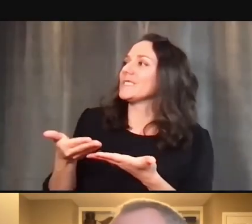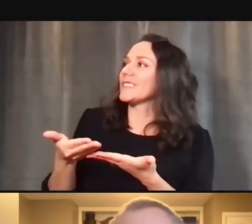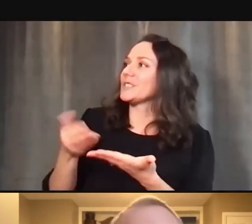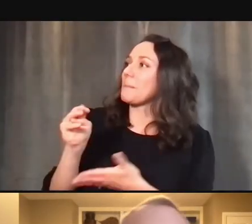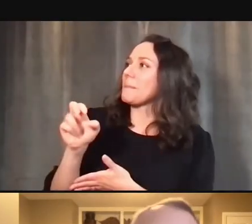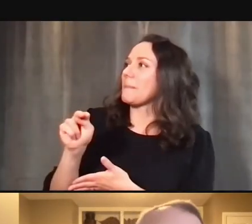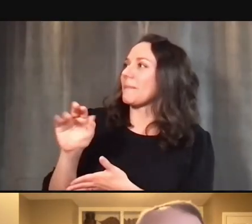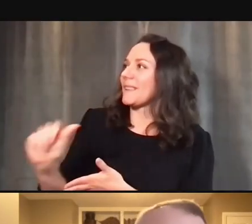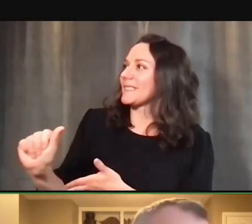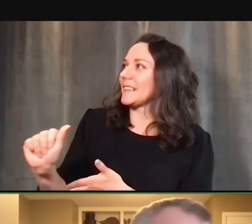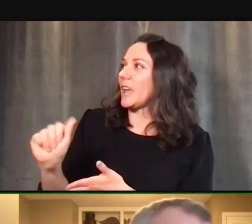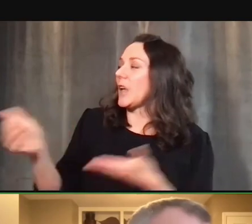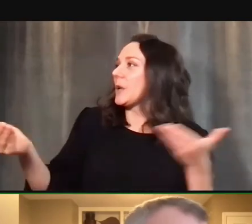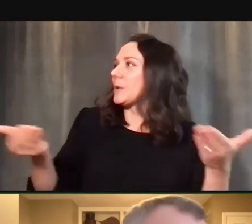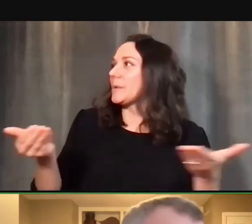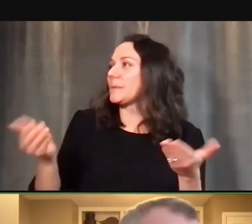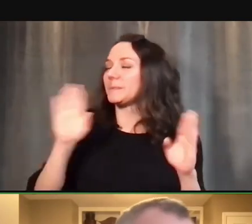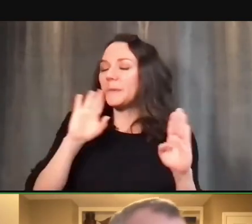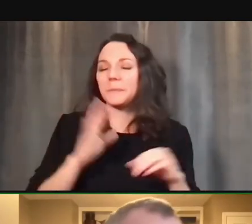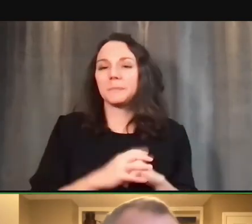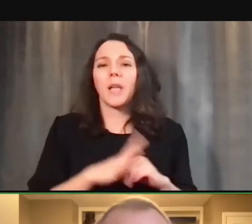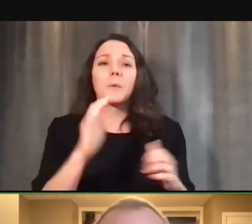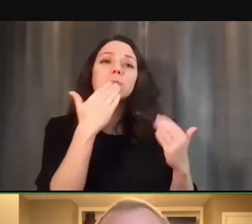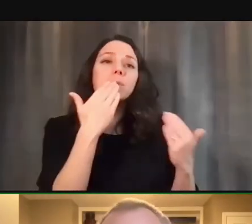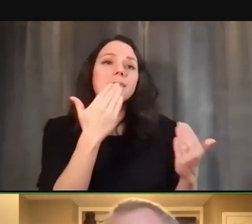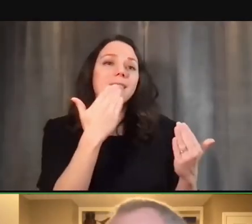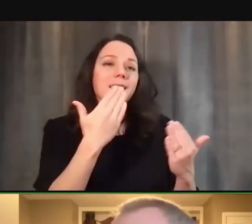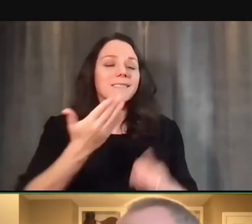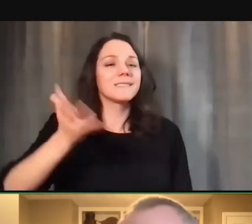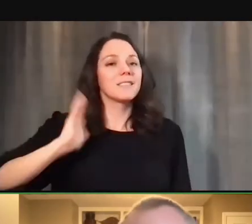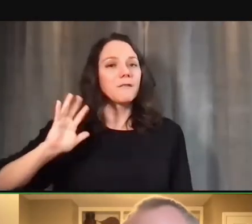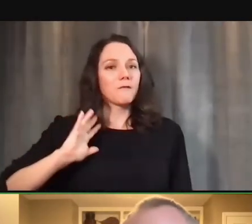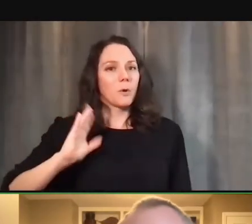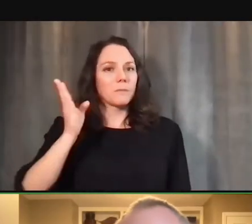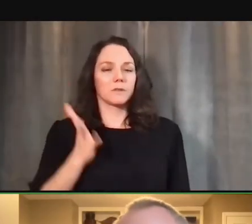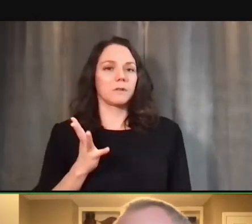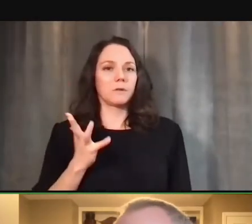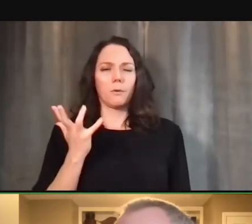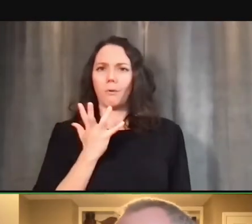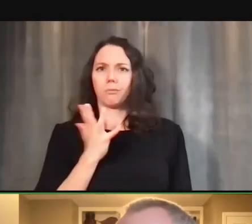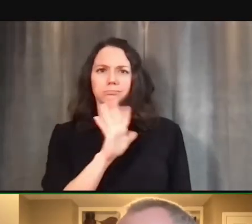I want to say thanks to the previous presenters. Super inspiring work.